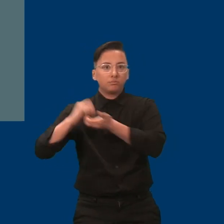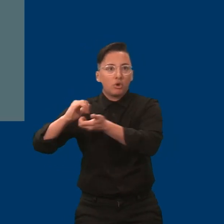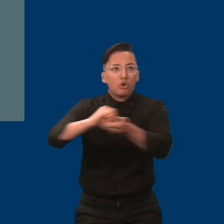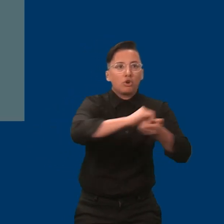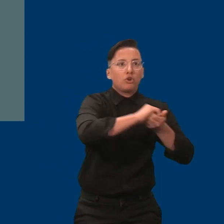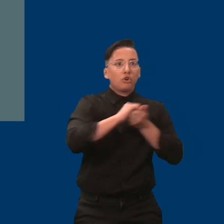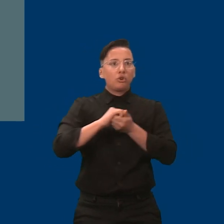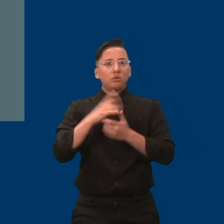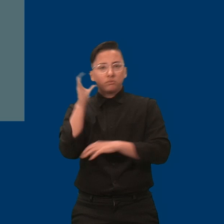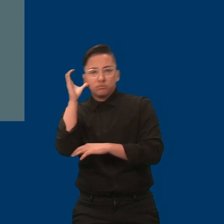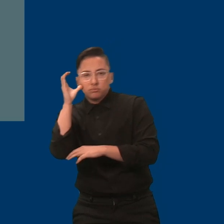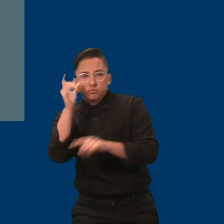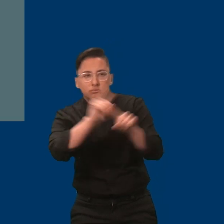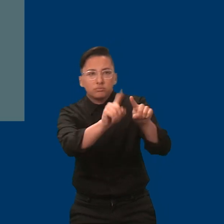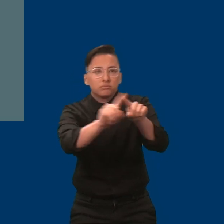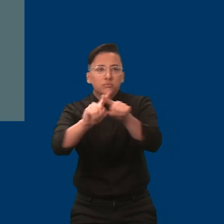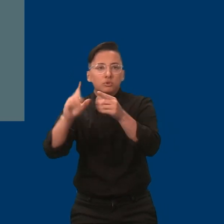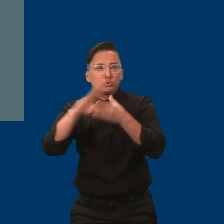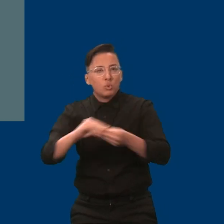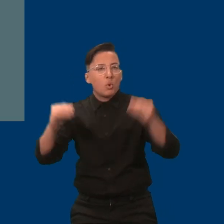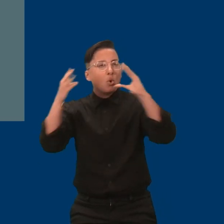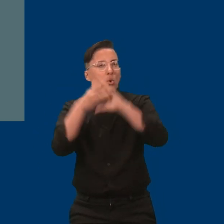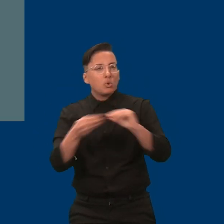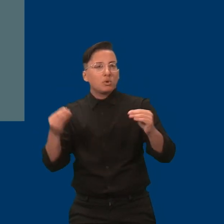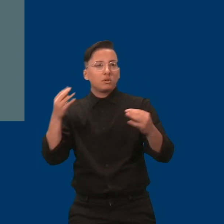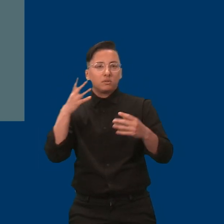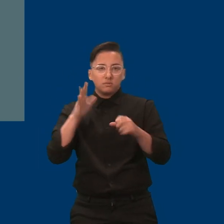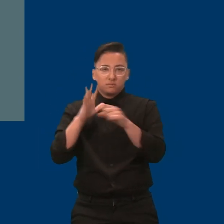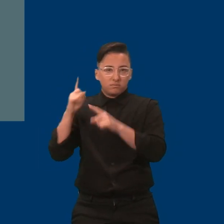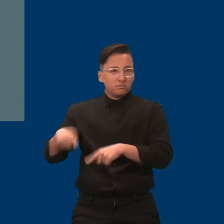throughout the entire year, especially at the state fair.